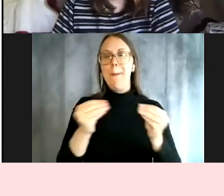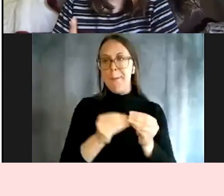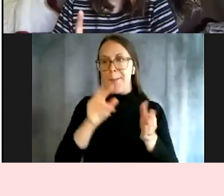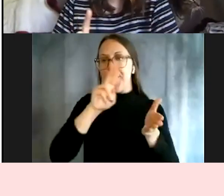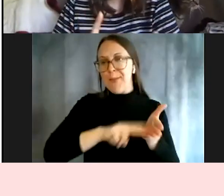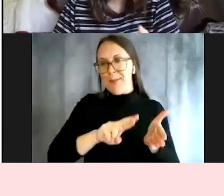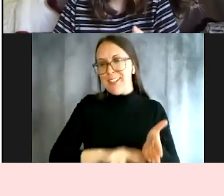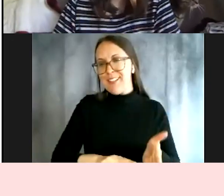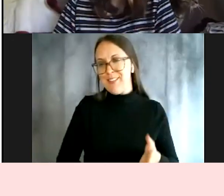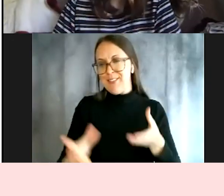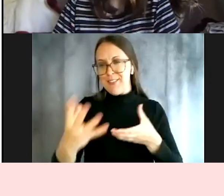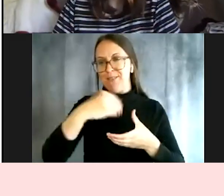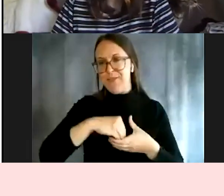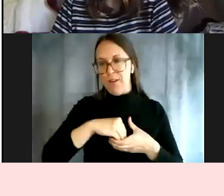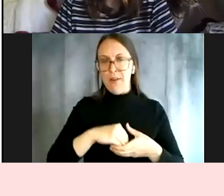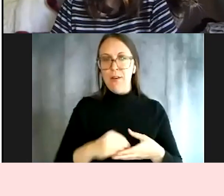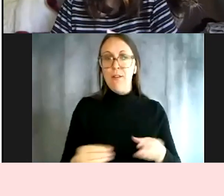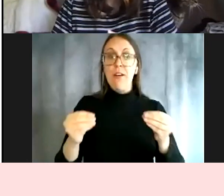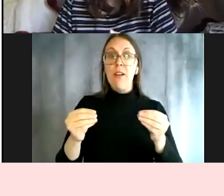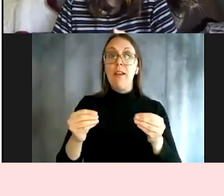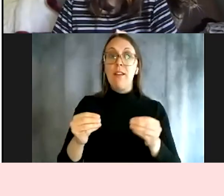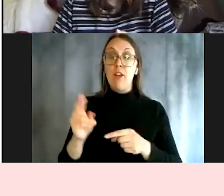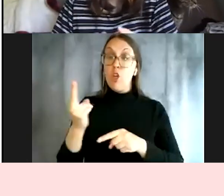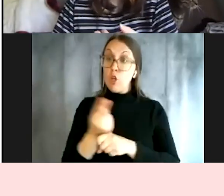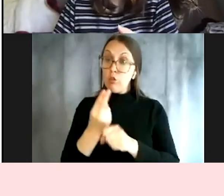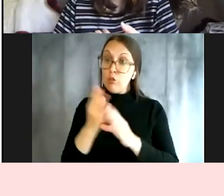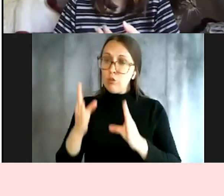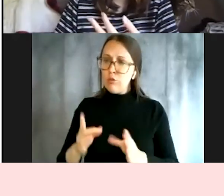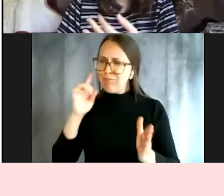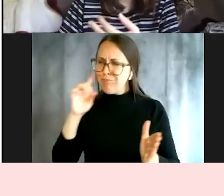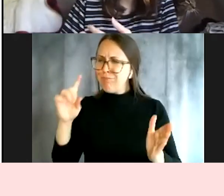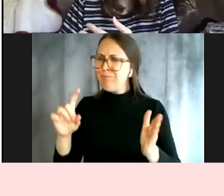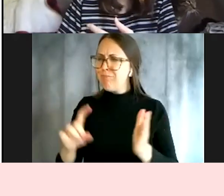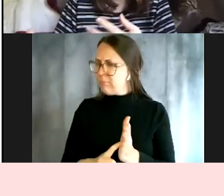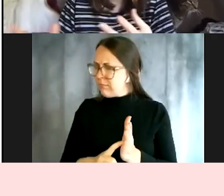um there's always more user observation and interviews comparing your final design to what the